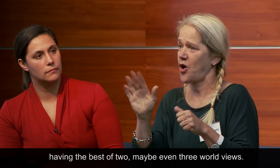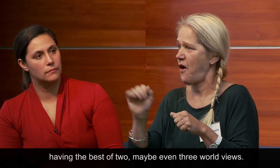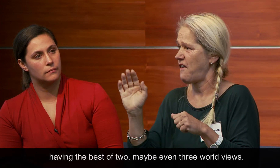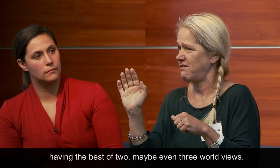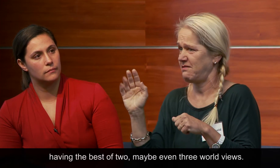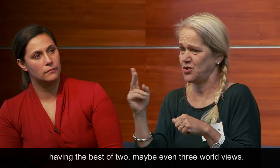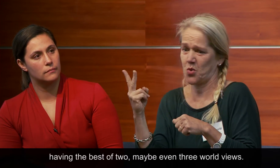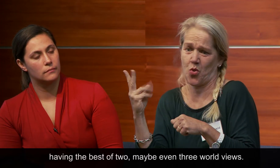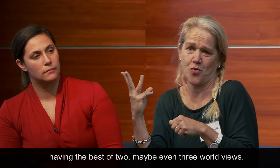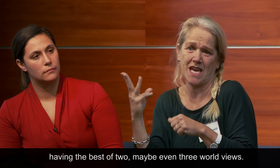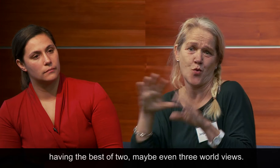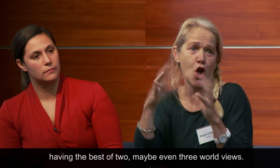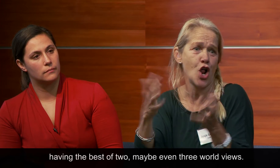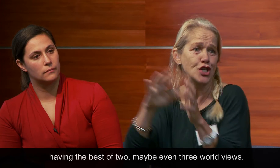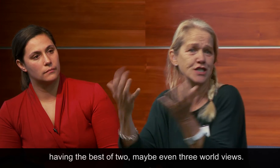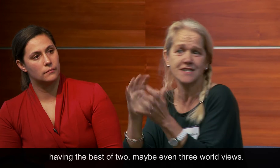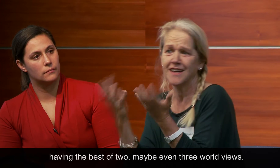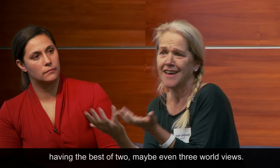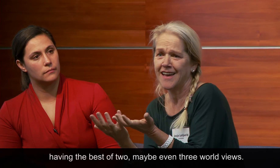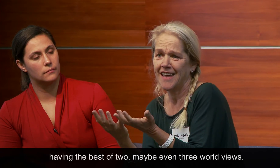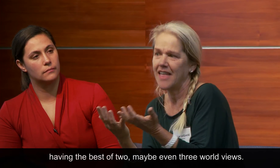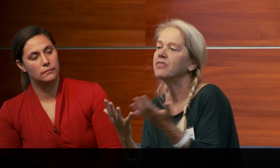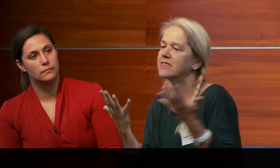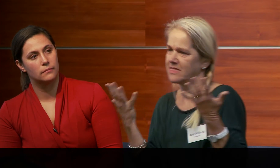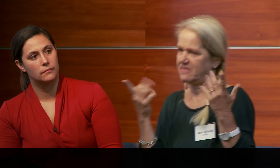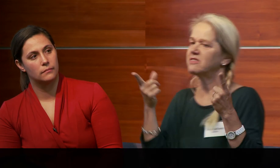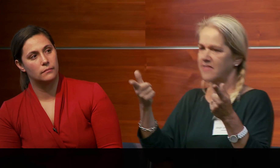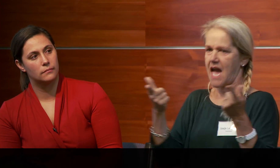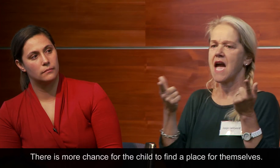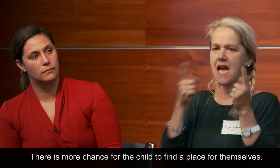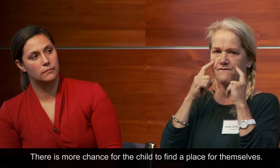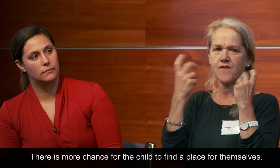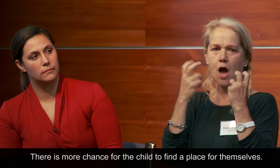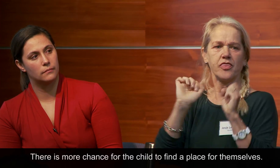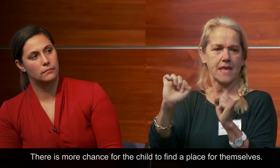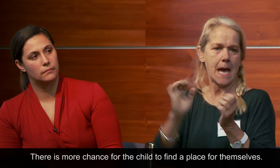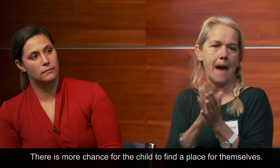the best of two, maybe even three world views. There is more of a chance for the child to